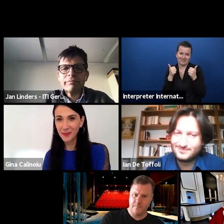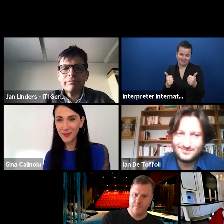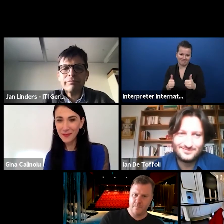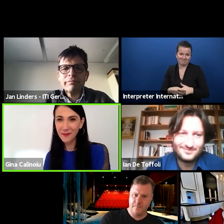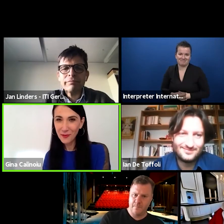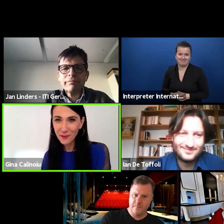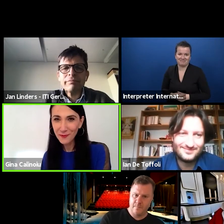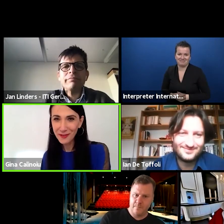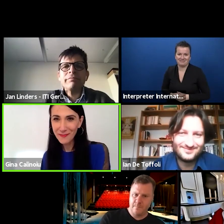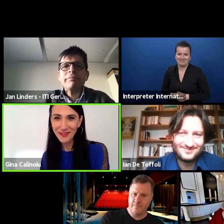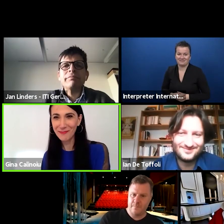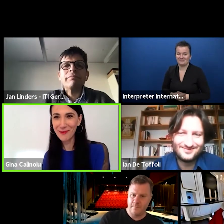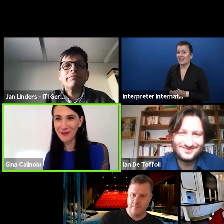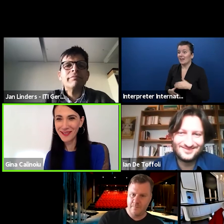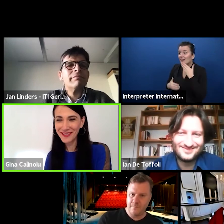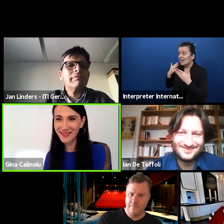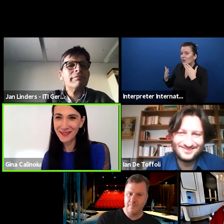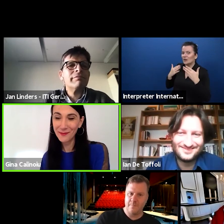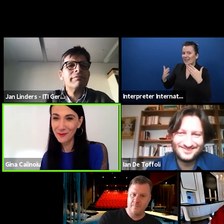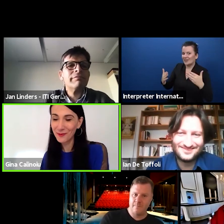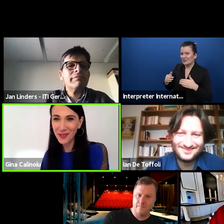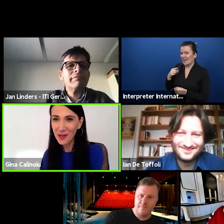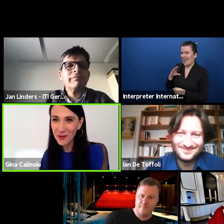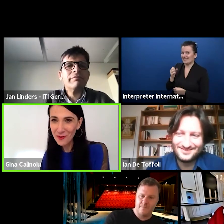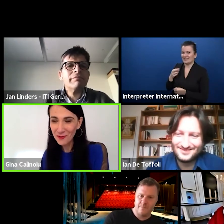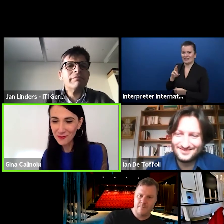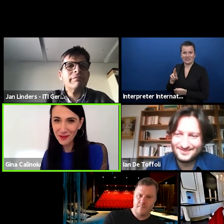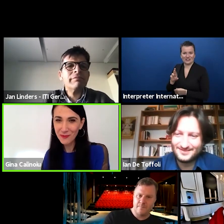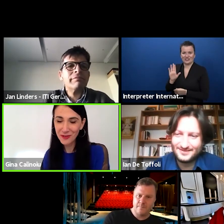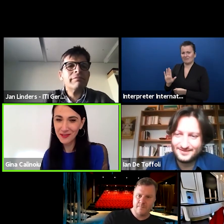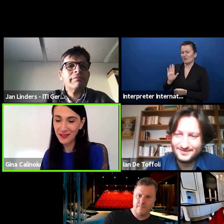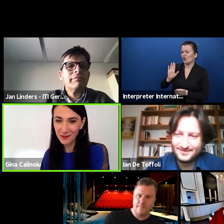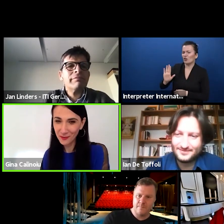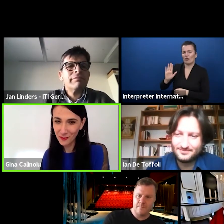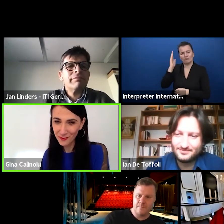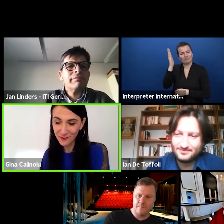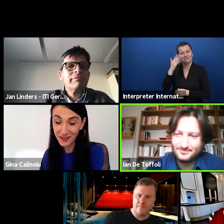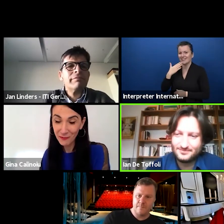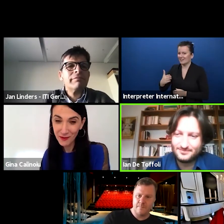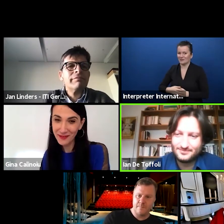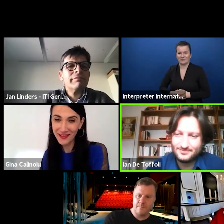Well thank you very much, Barbara Gessler, for your contribution and for your very warm and